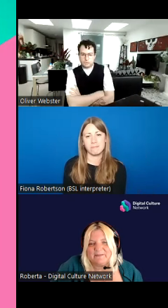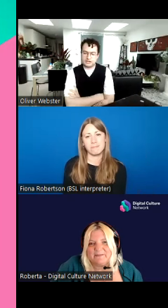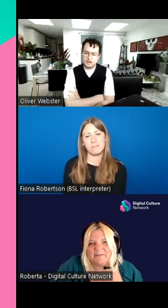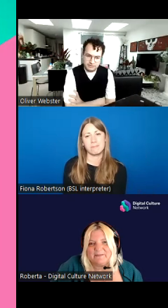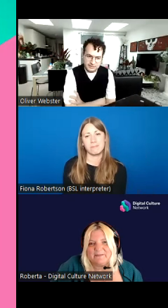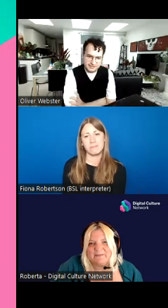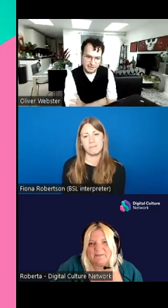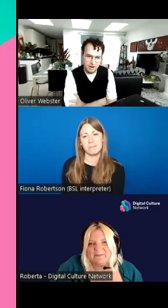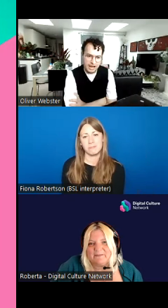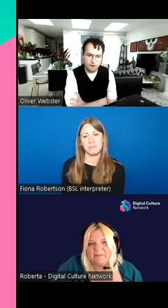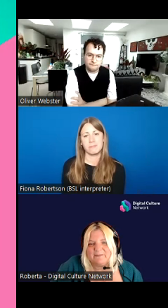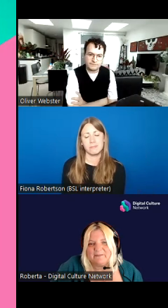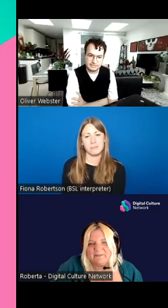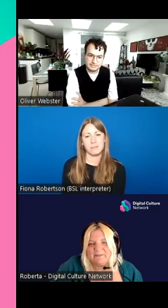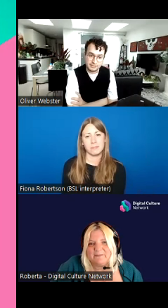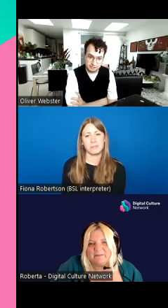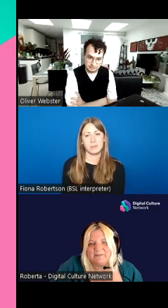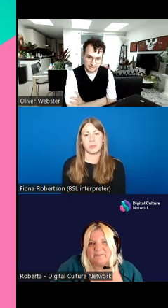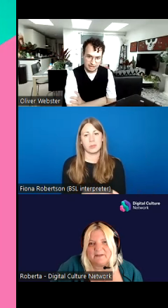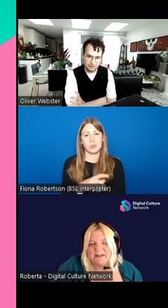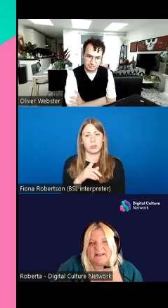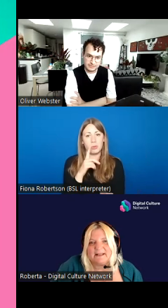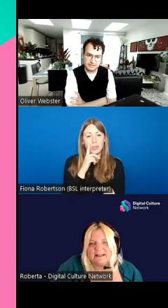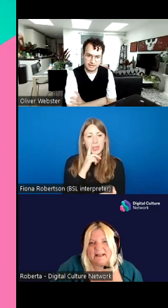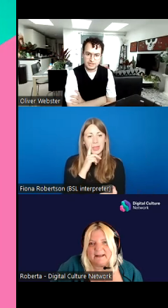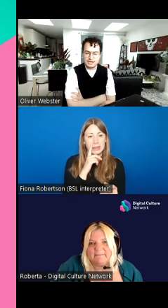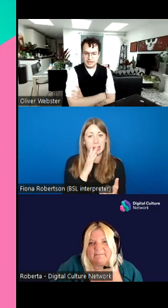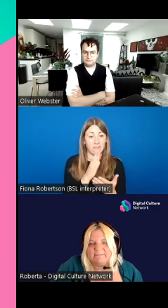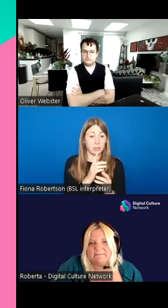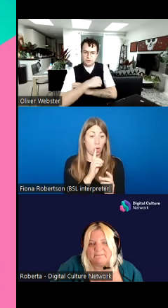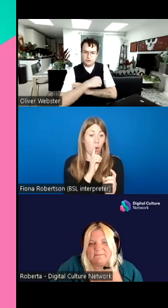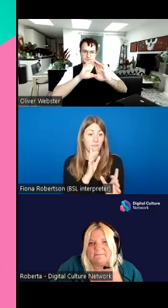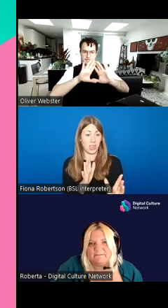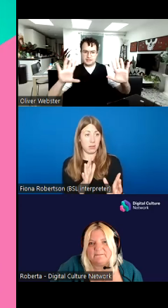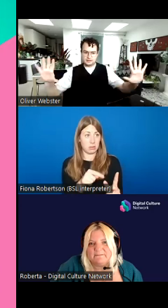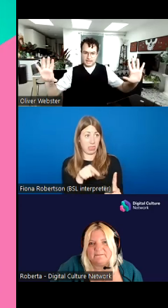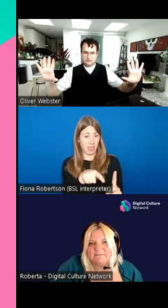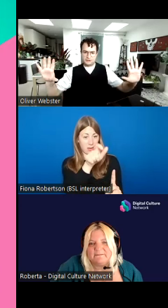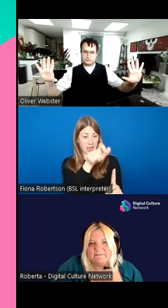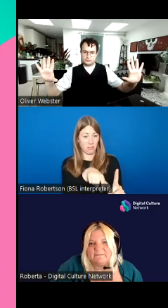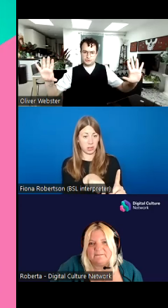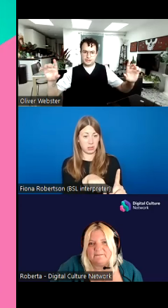It's thinking about how obvious is it that it's that character speaking? If you've got 10 different characters on-screen,